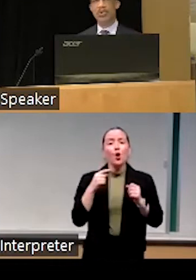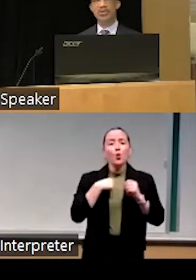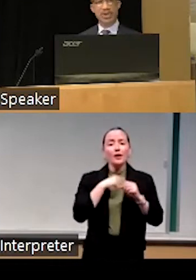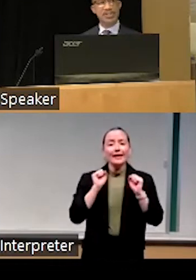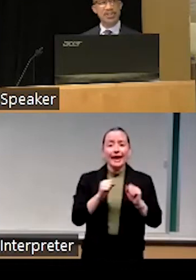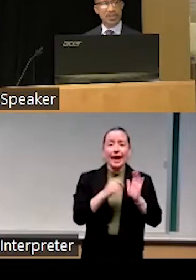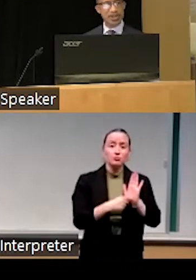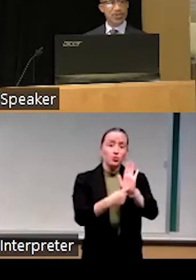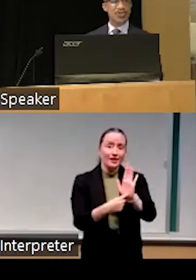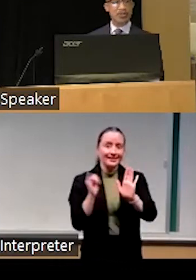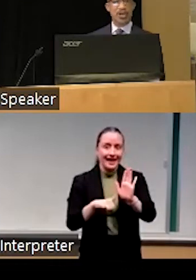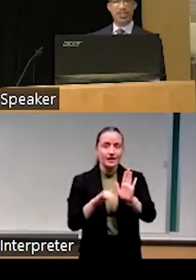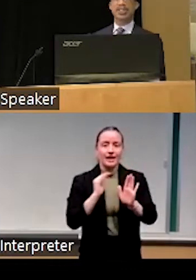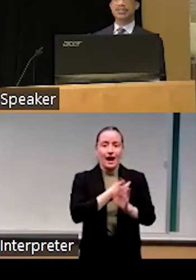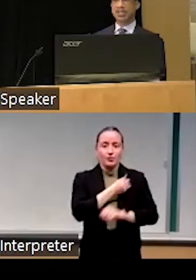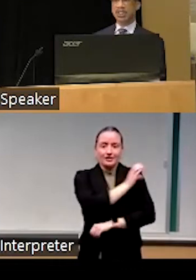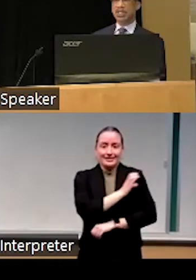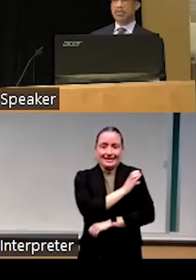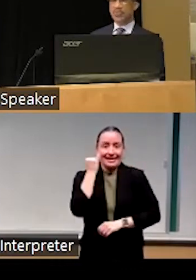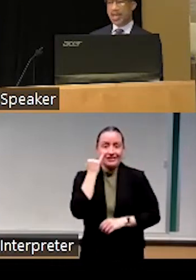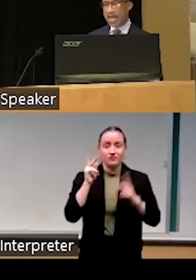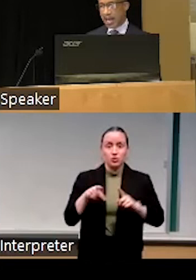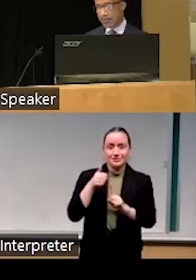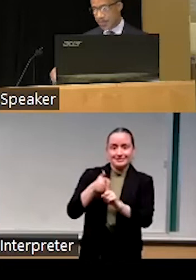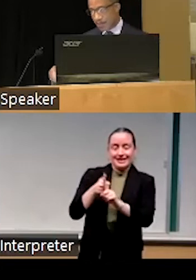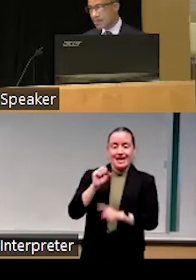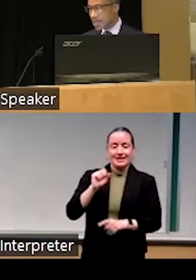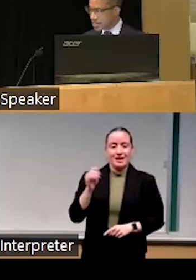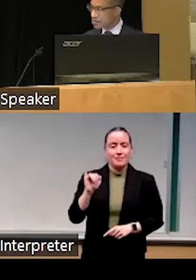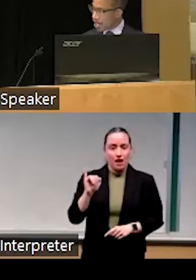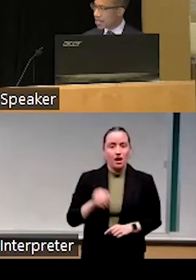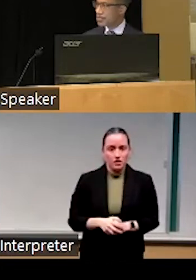someone who has serious and persistent mental illness they may have they may be in this box